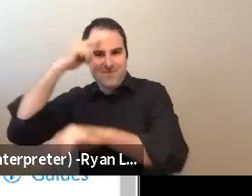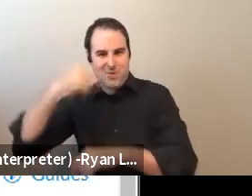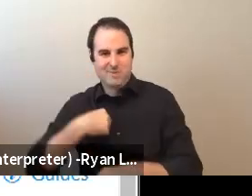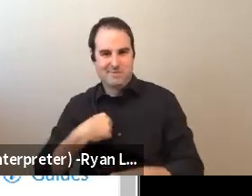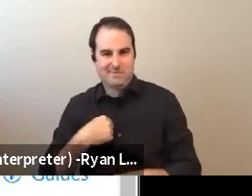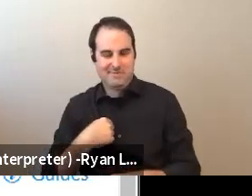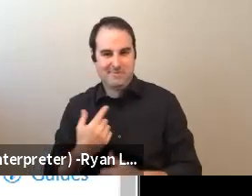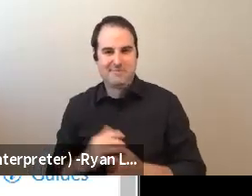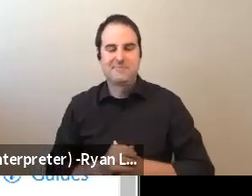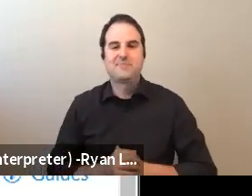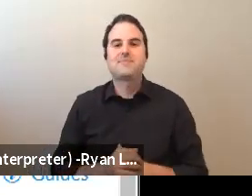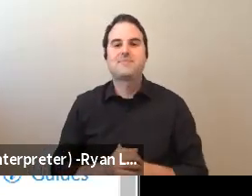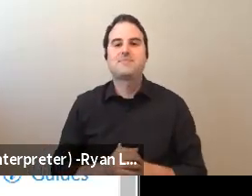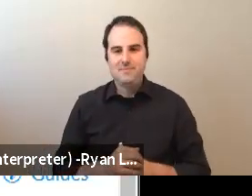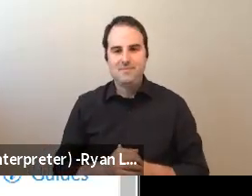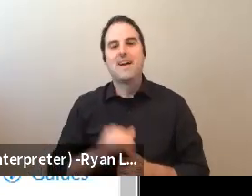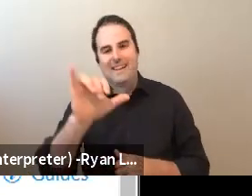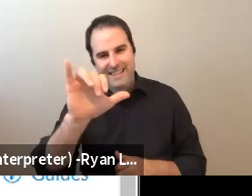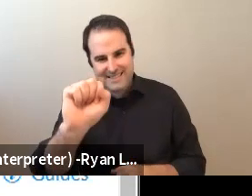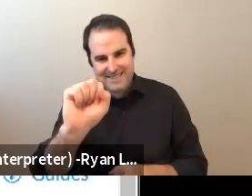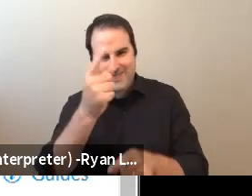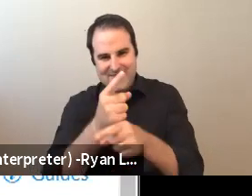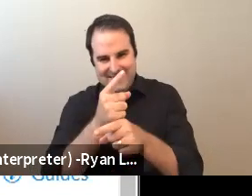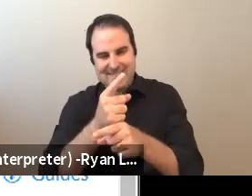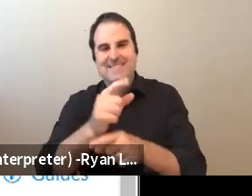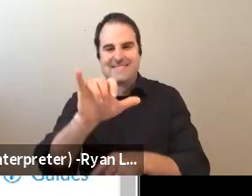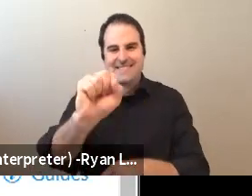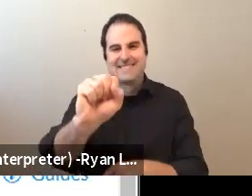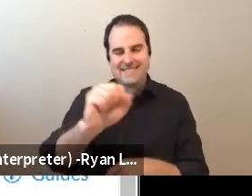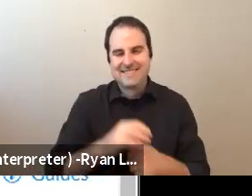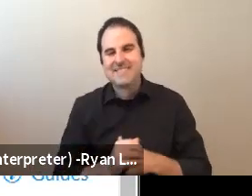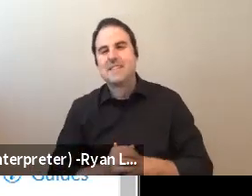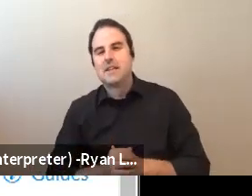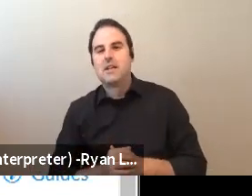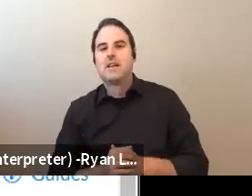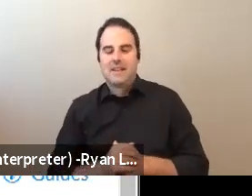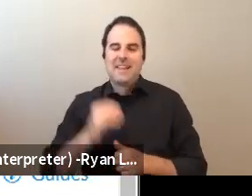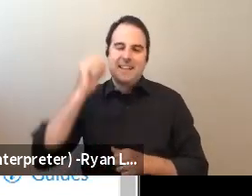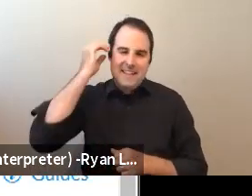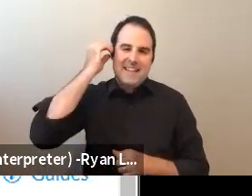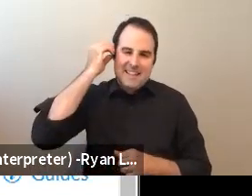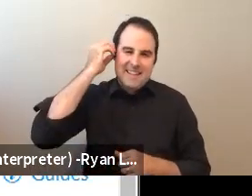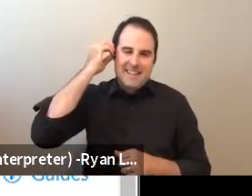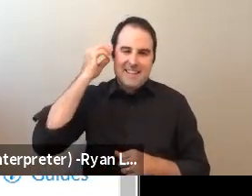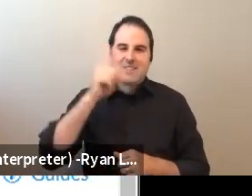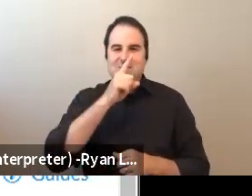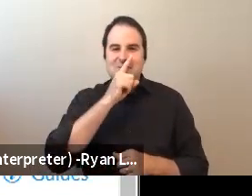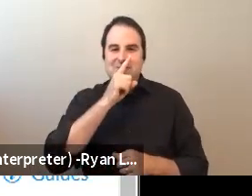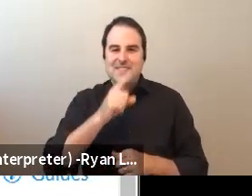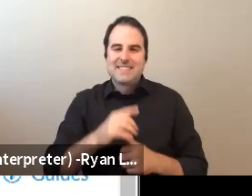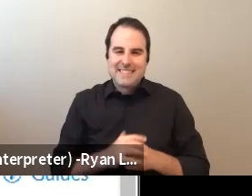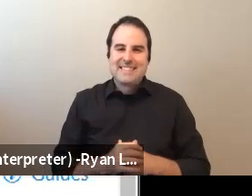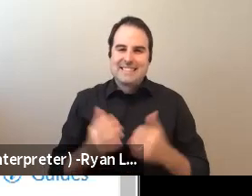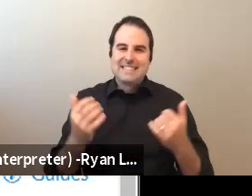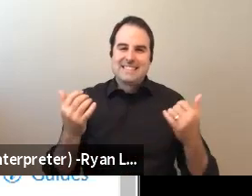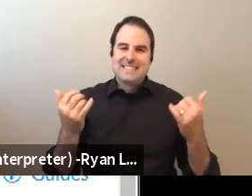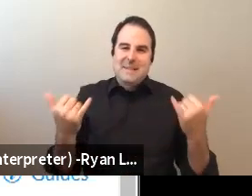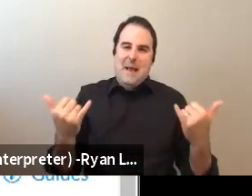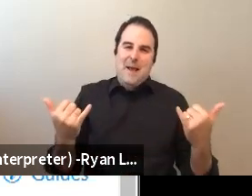Sally Potter: Yes. And so, okay, yes it is. It is unfortunate that it is probably too late for you for this semester.